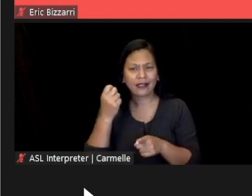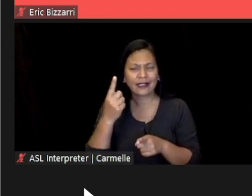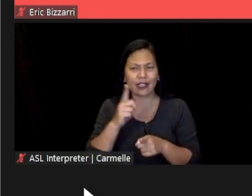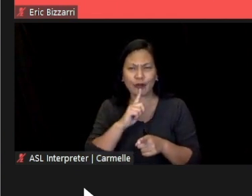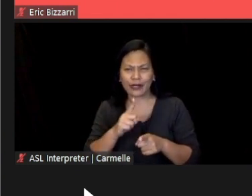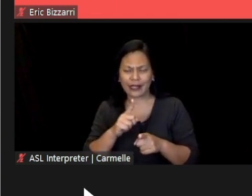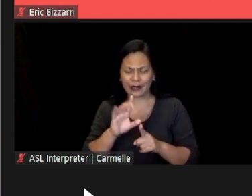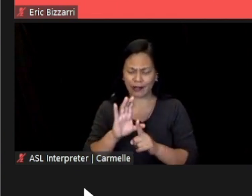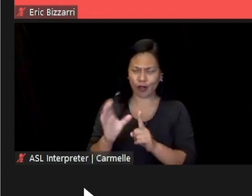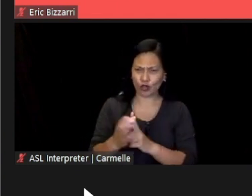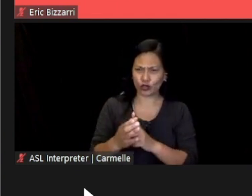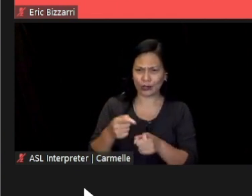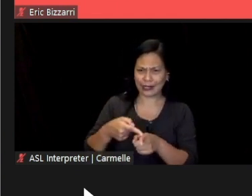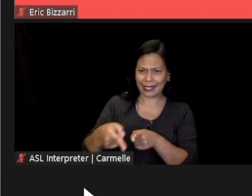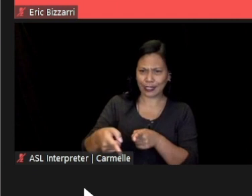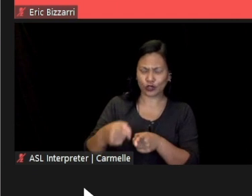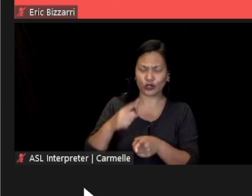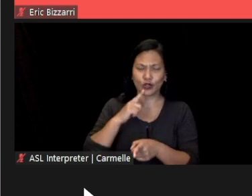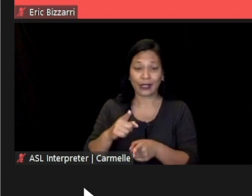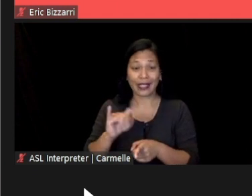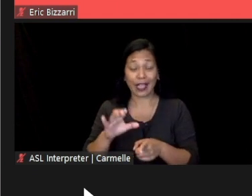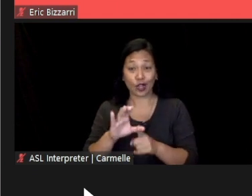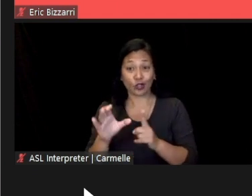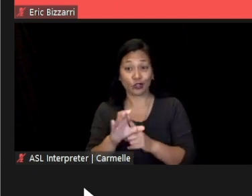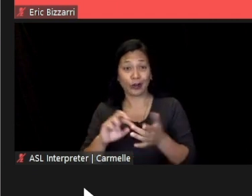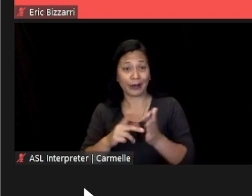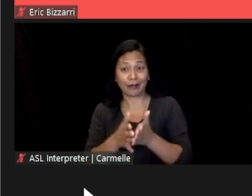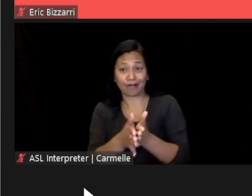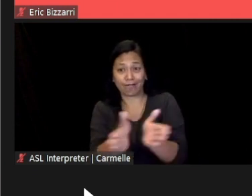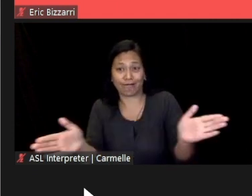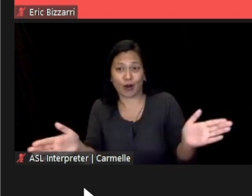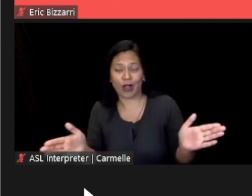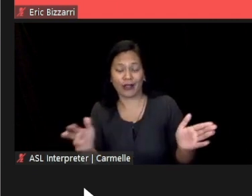So cultural we've kept it broad, obviously it's for the applicant to try and make a case.